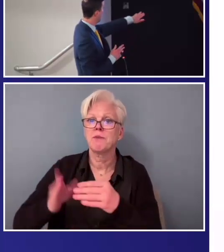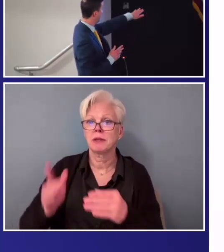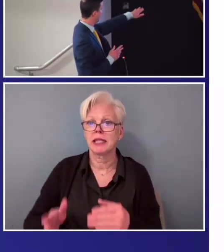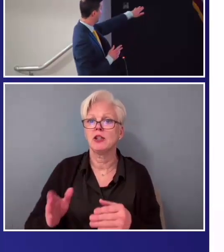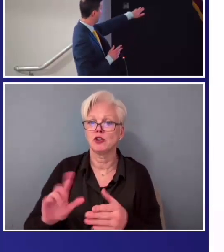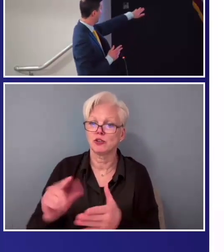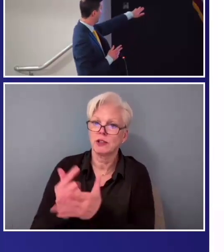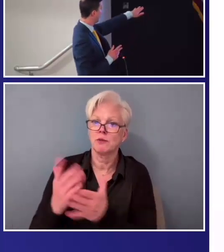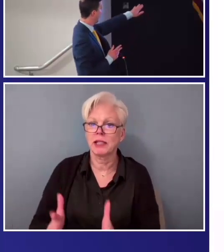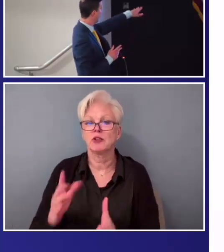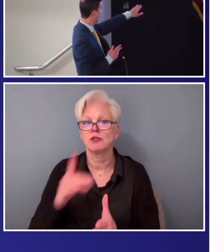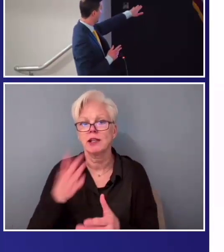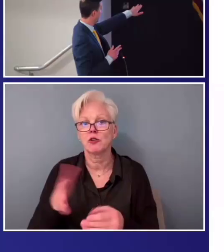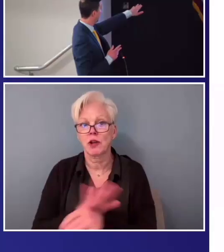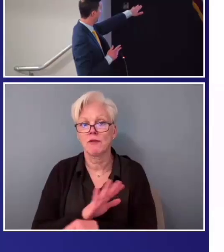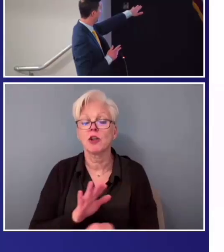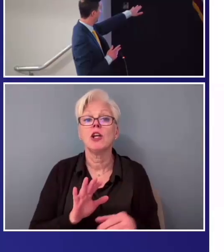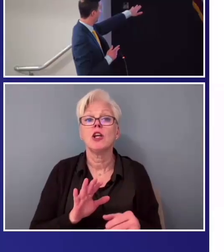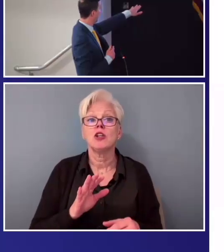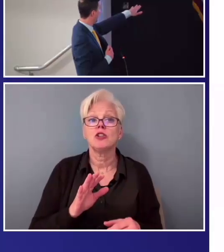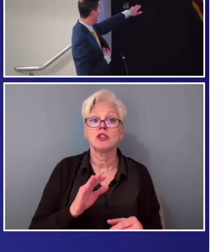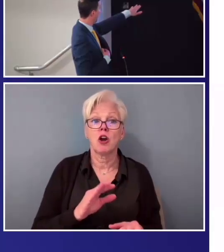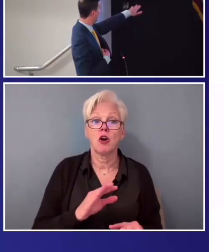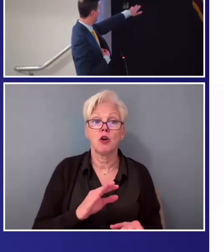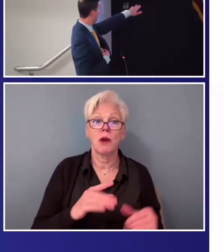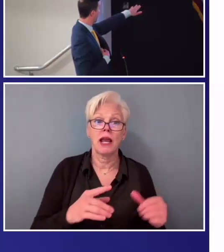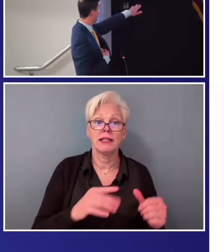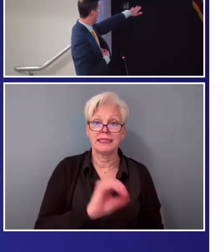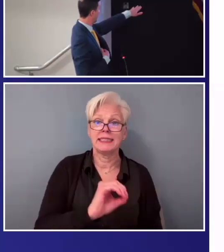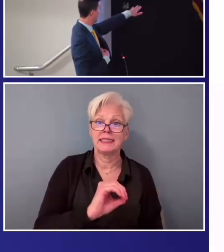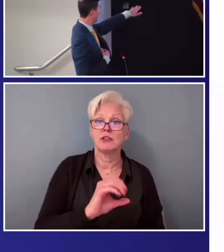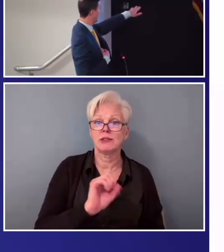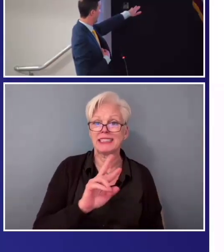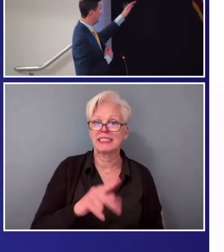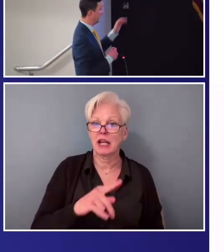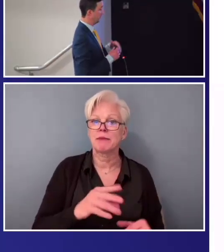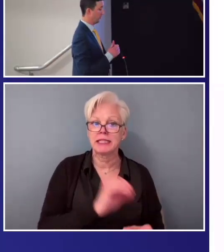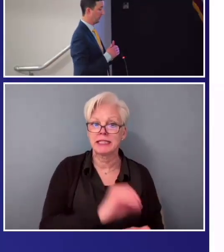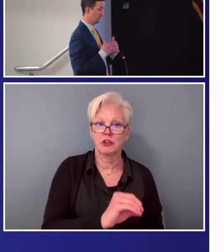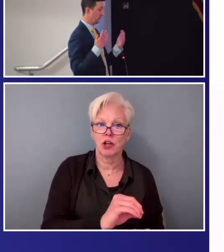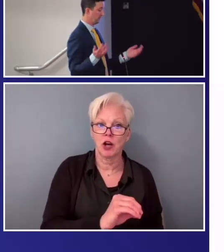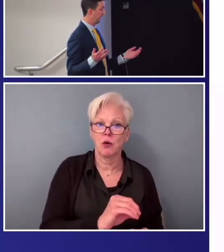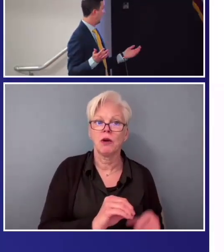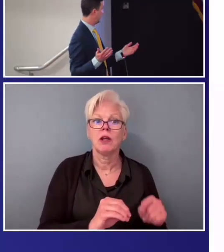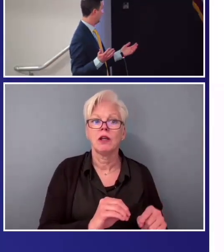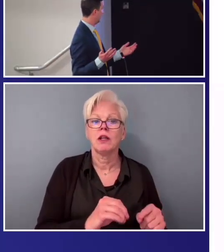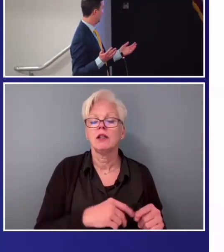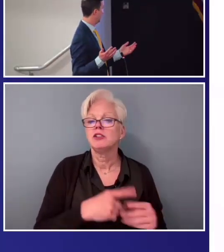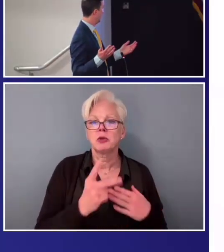So after zero years at step zero for the aggregation, i.e. programs don't need aggregated,